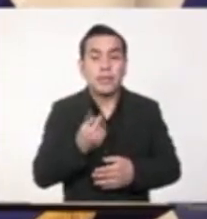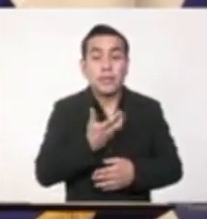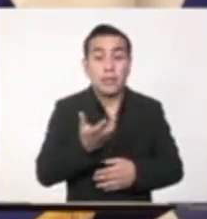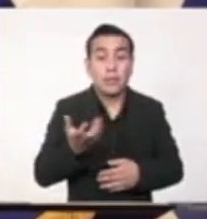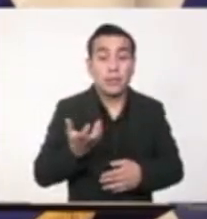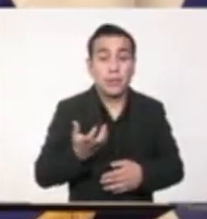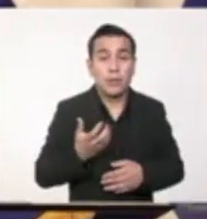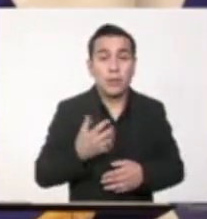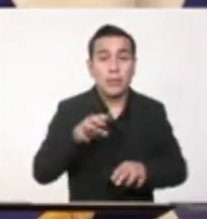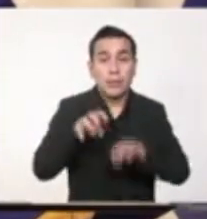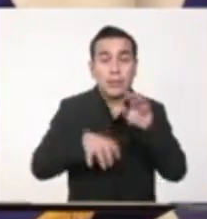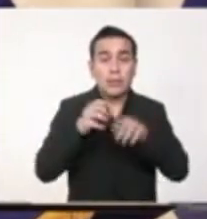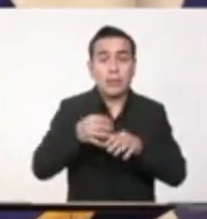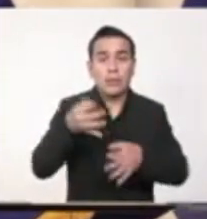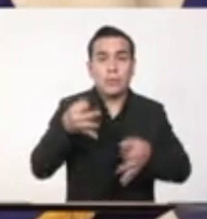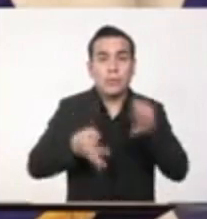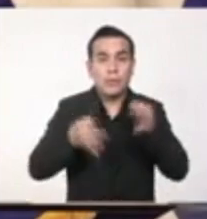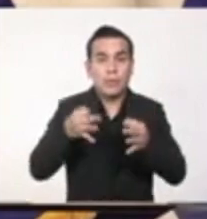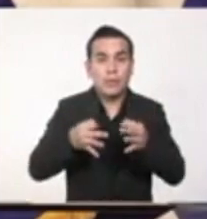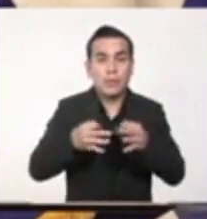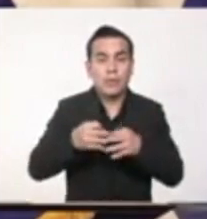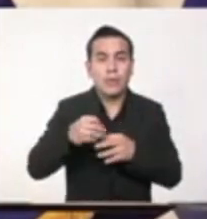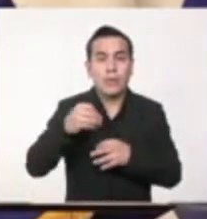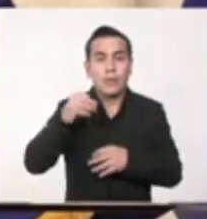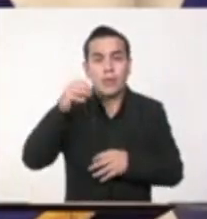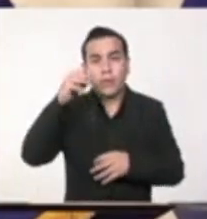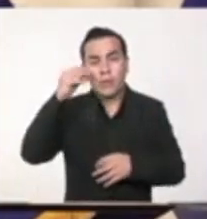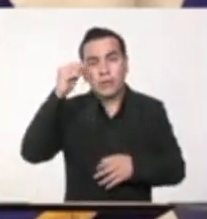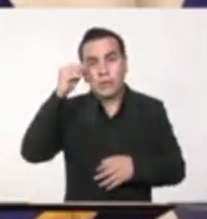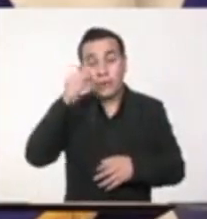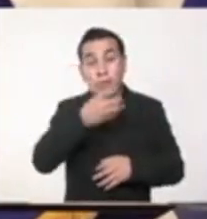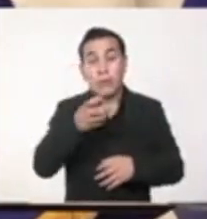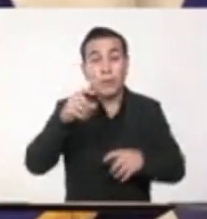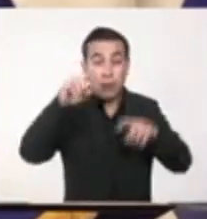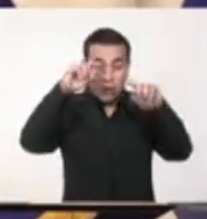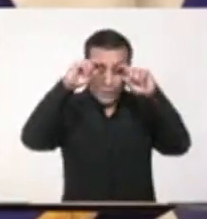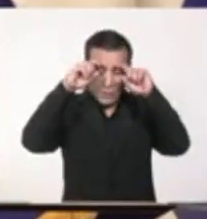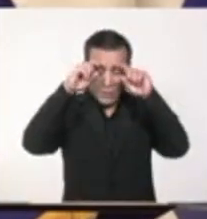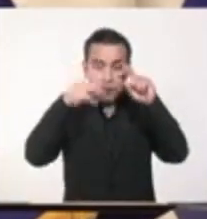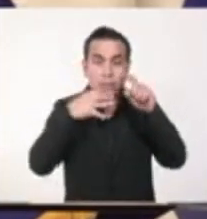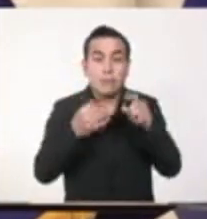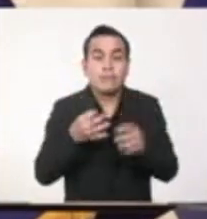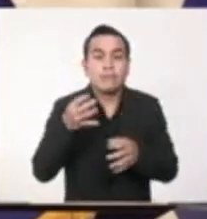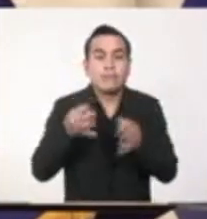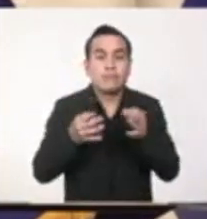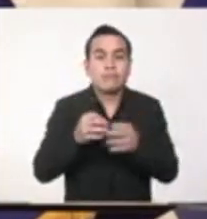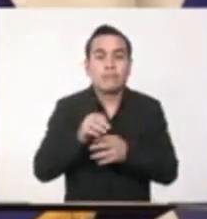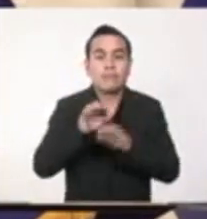Tony Saca's legal secretary . That he is in jail. It was the legal secretary. A ten steps from my office is